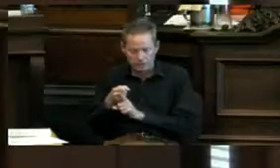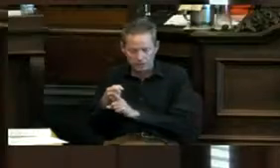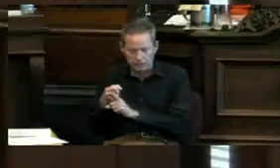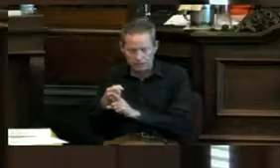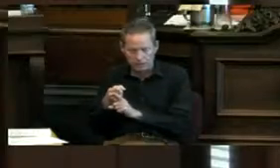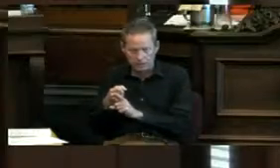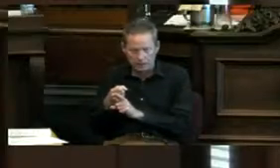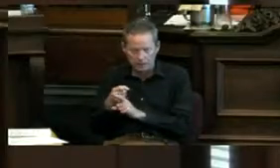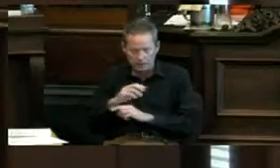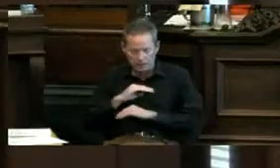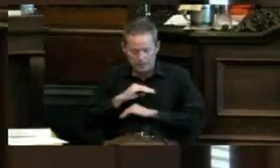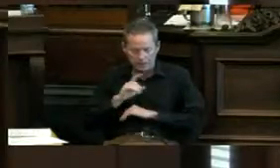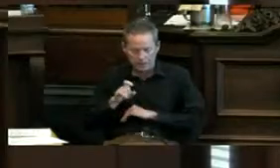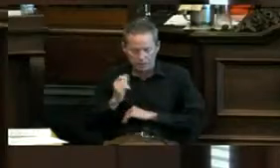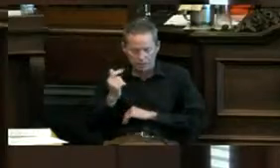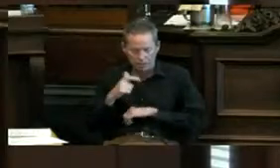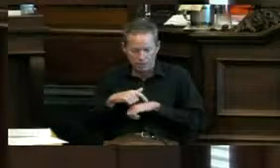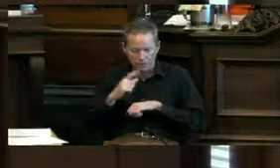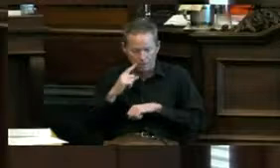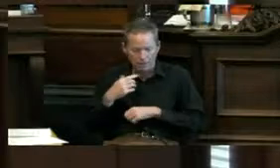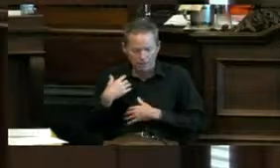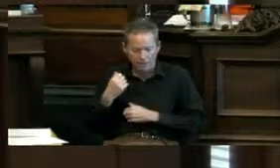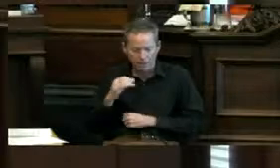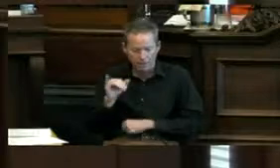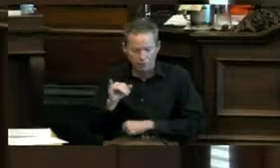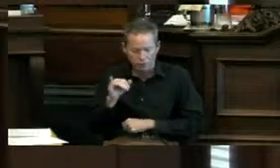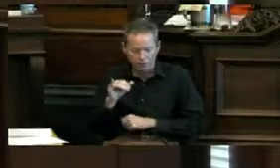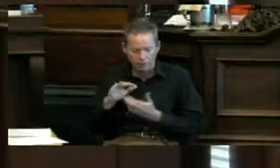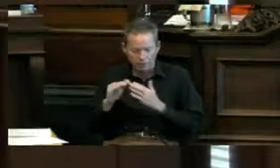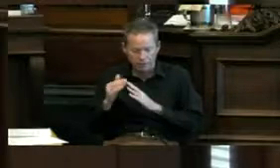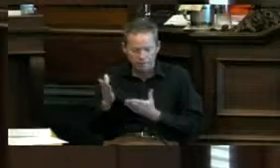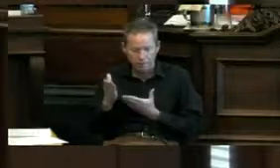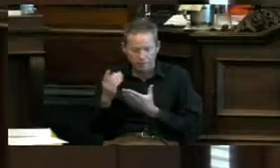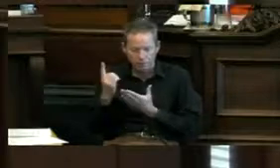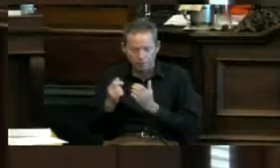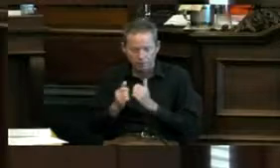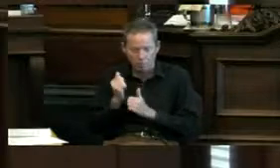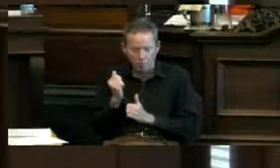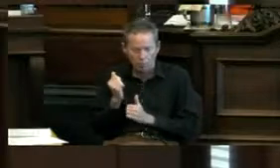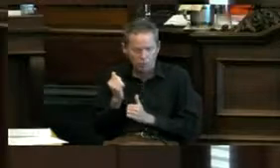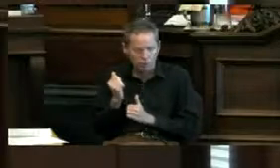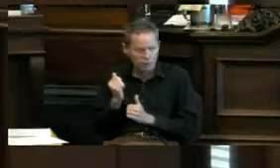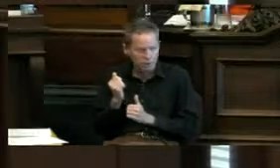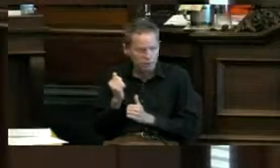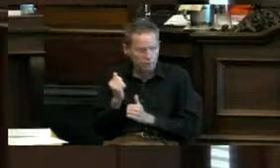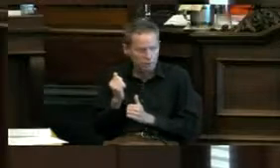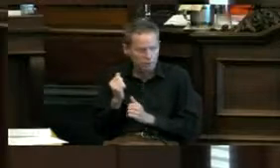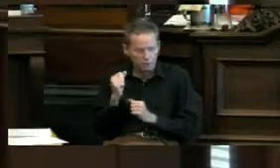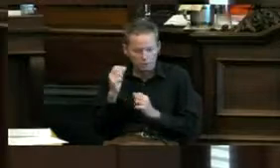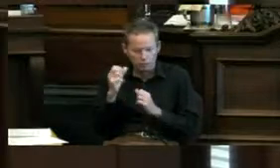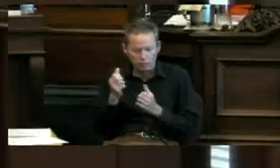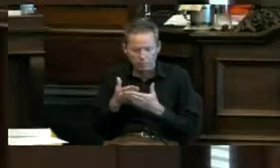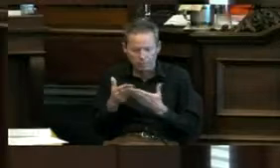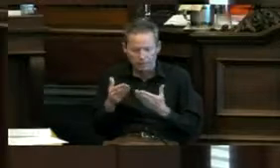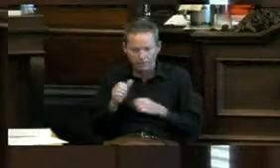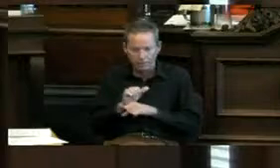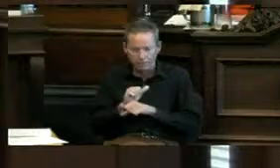it's ever going to be a health insurance plan that everybody feels is hitting everyone's needs all the time. I think that